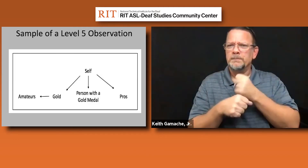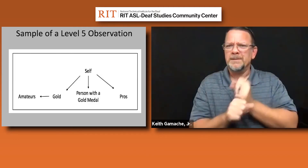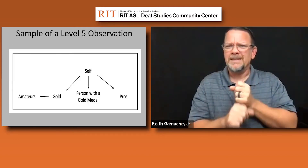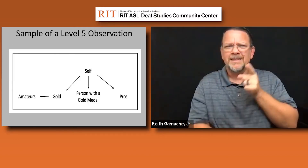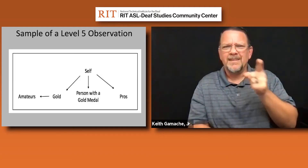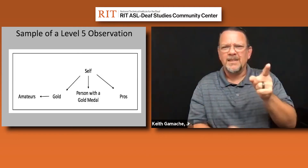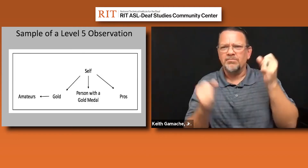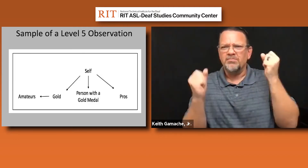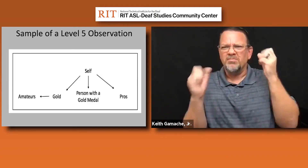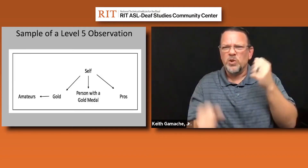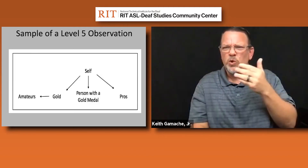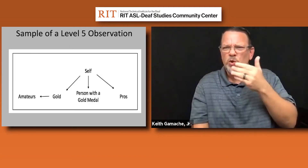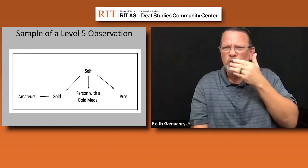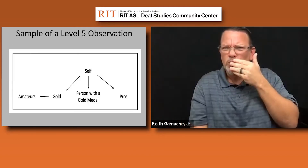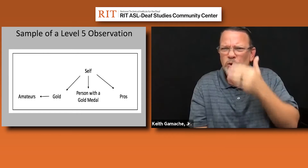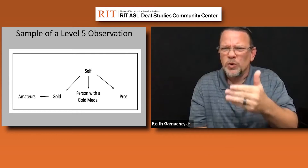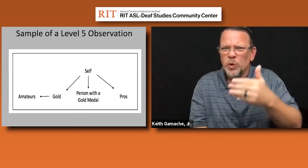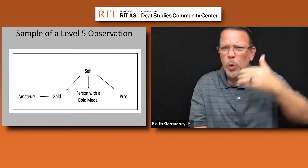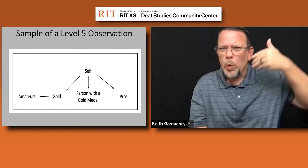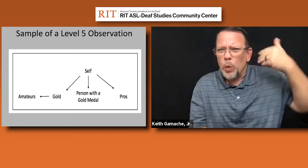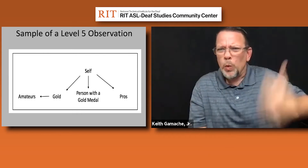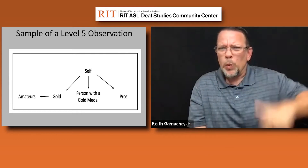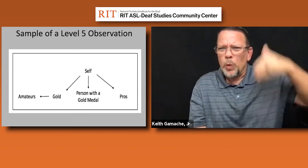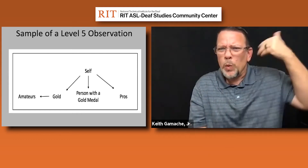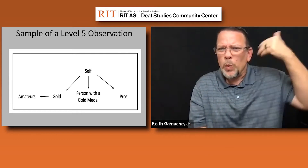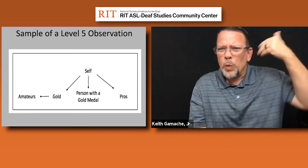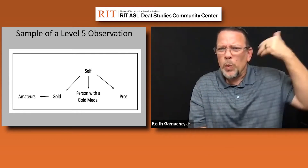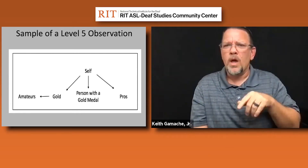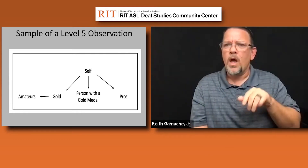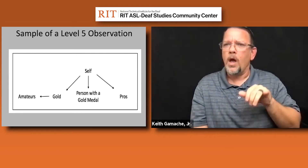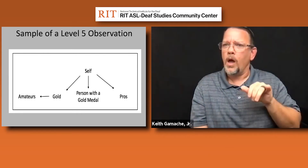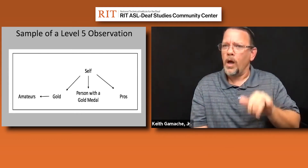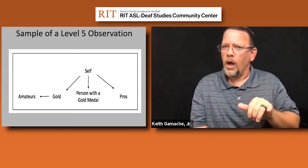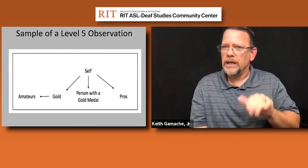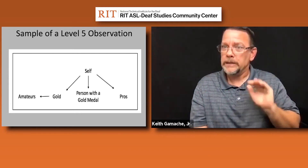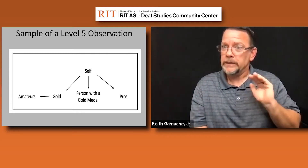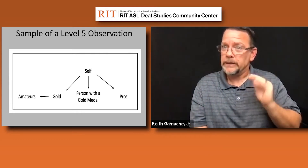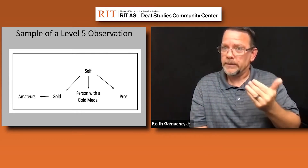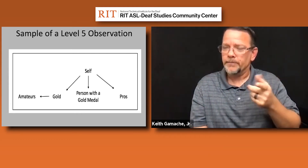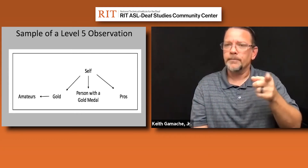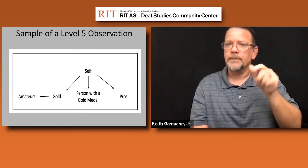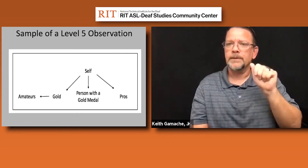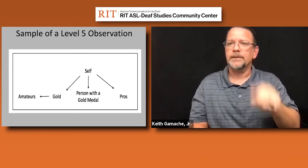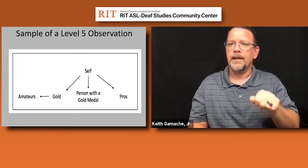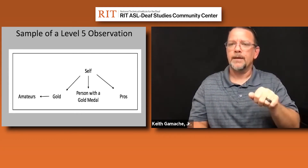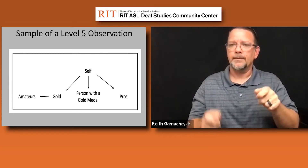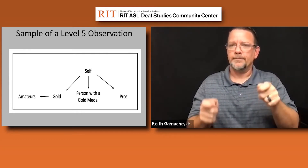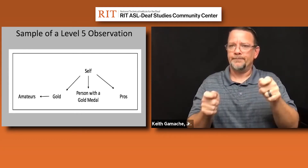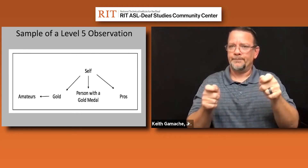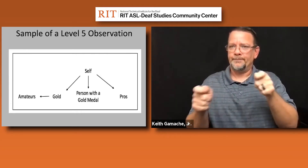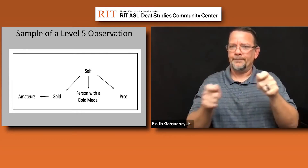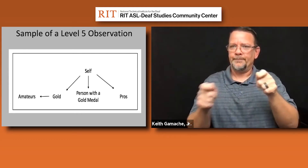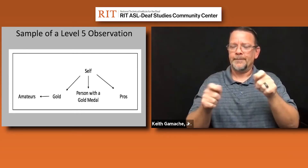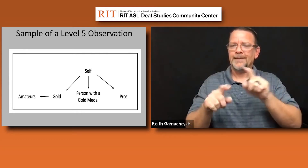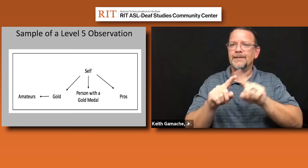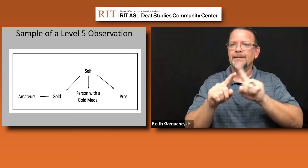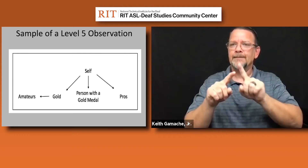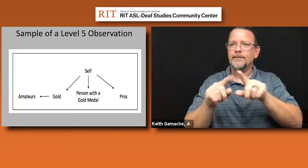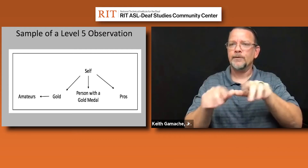is what makes a really good sample that's produced, and it seems like they could actually assign